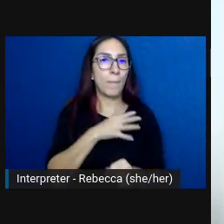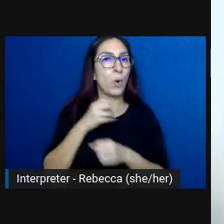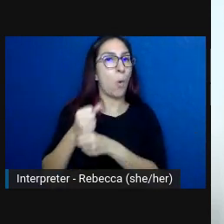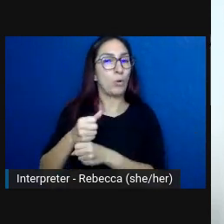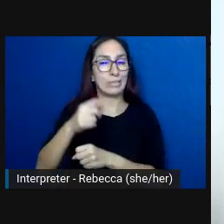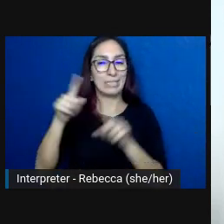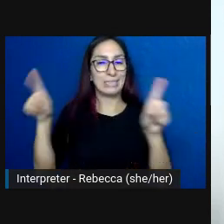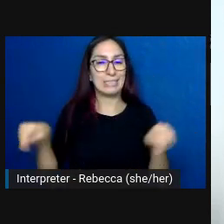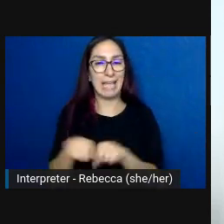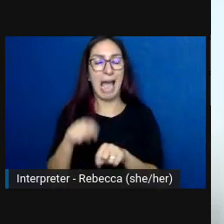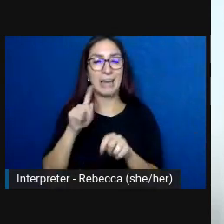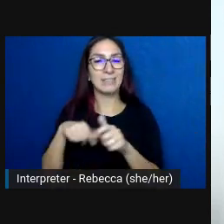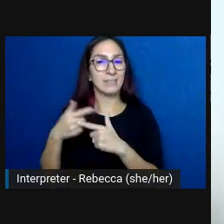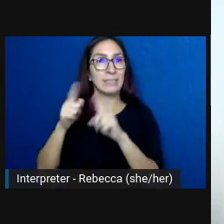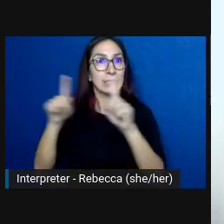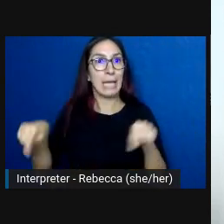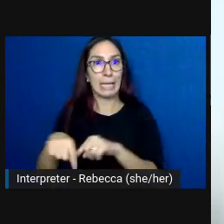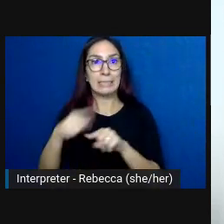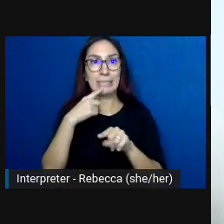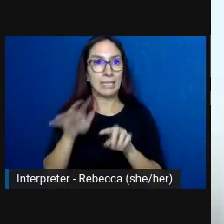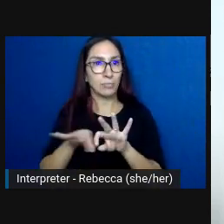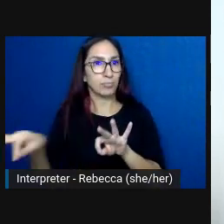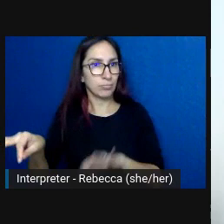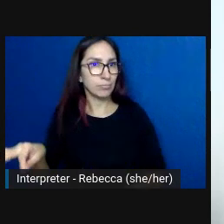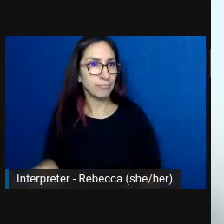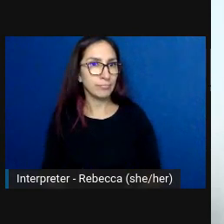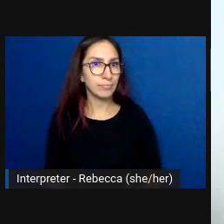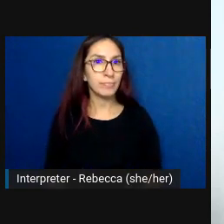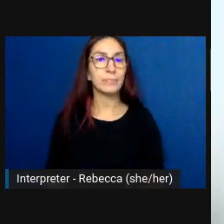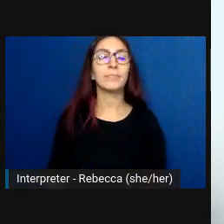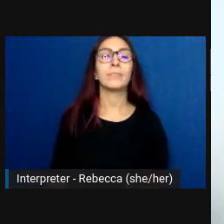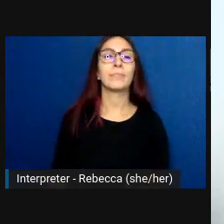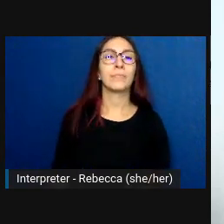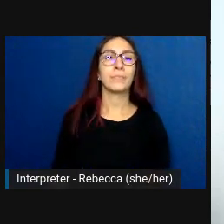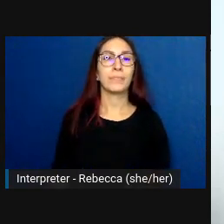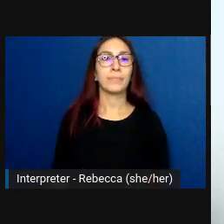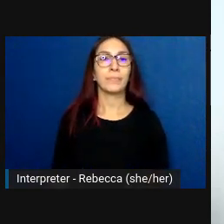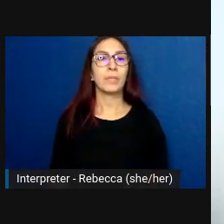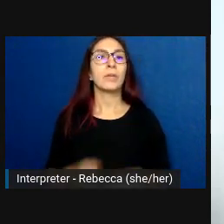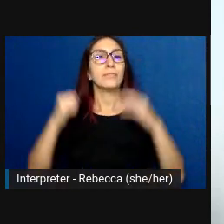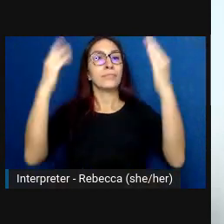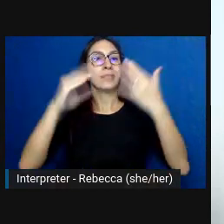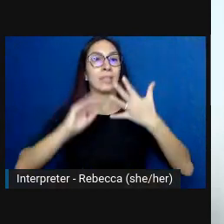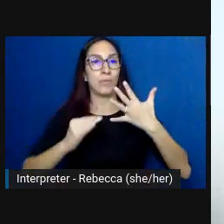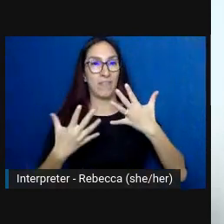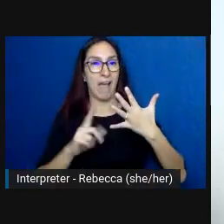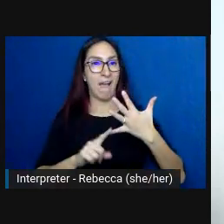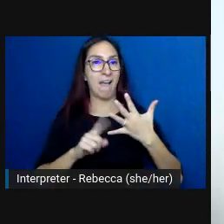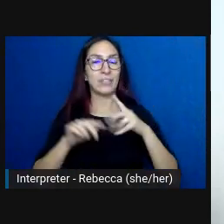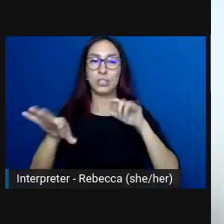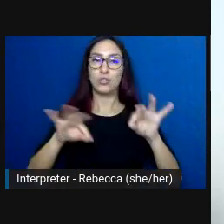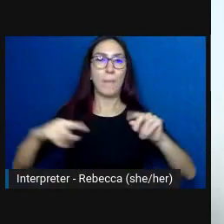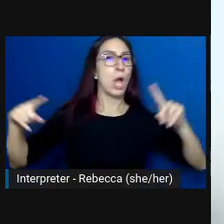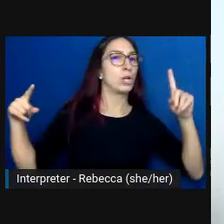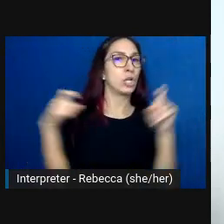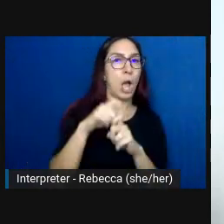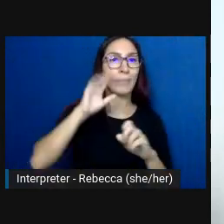Number five, describe complicated images like maps, charts and diagrams.